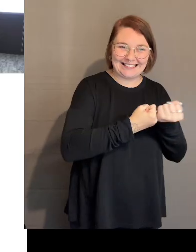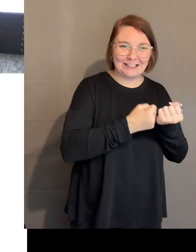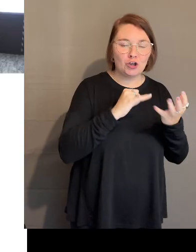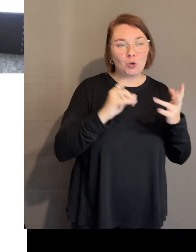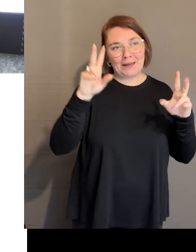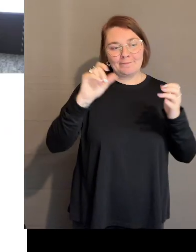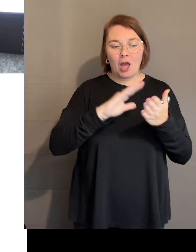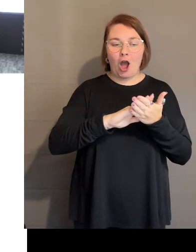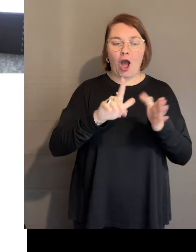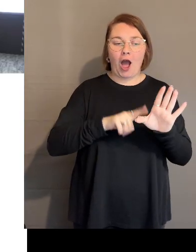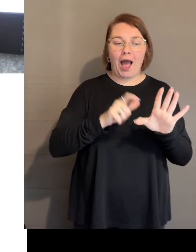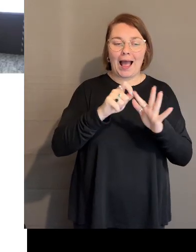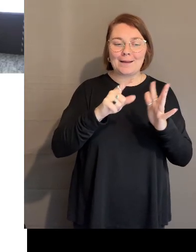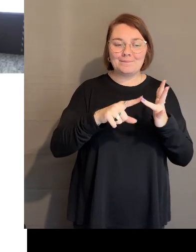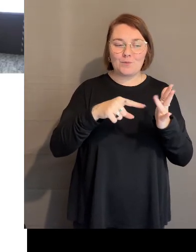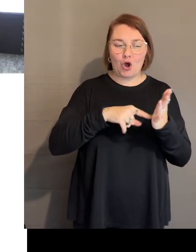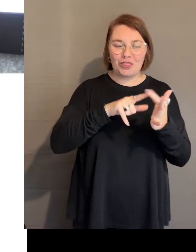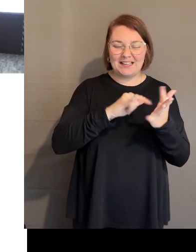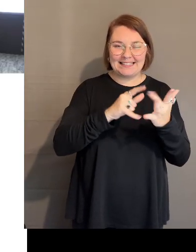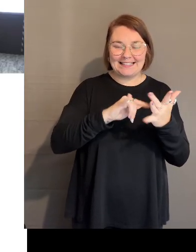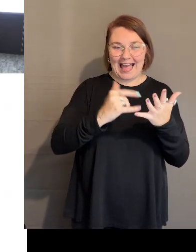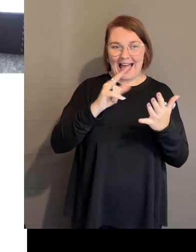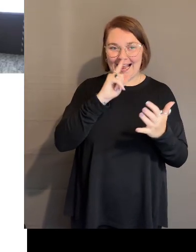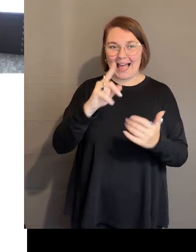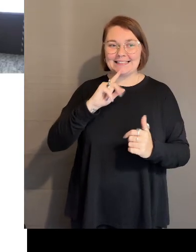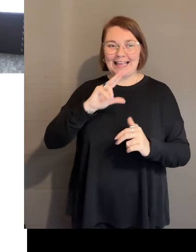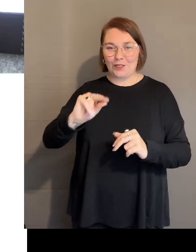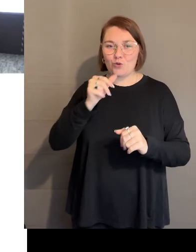is the word as a Swede, I shouldn't say, because I can't pronounce it, but…